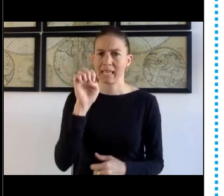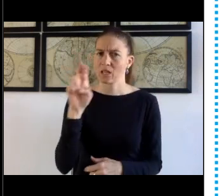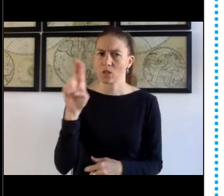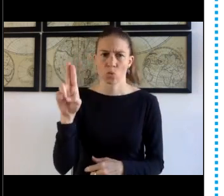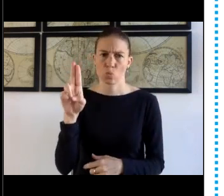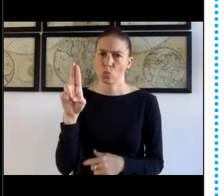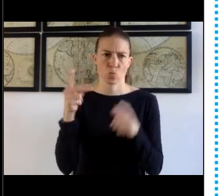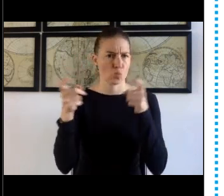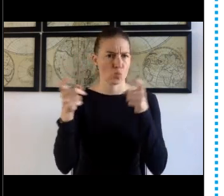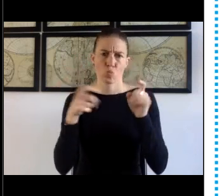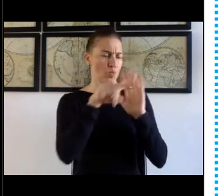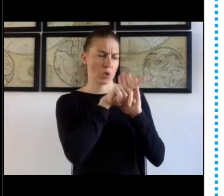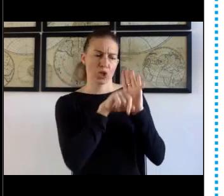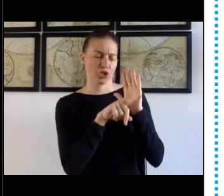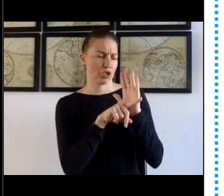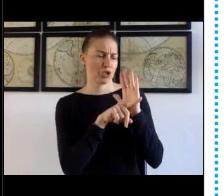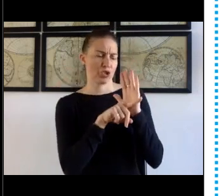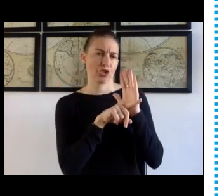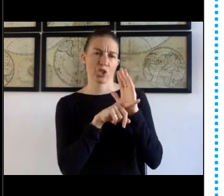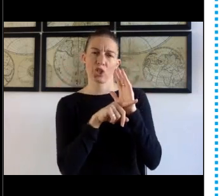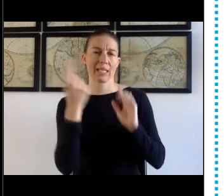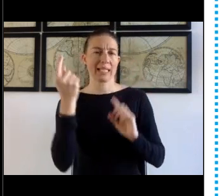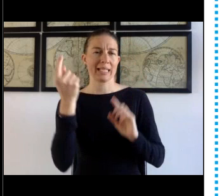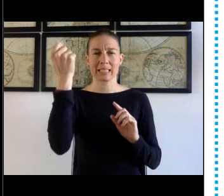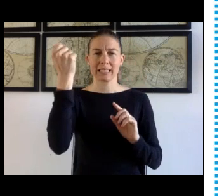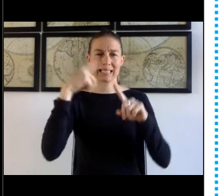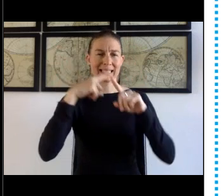But I think this is more on a national level.